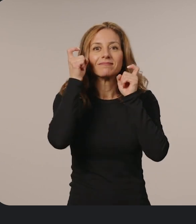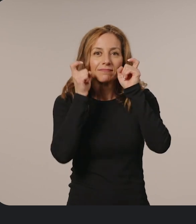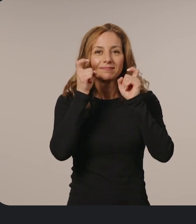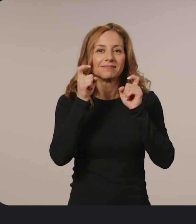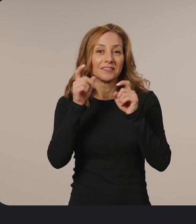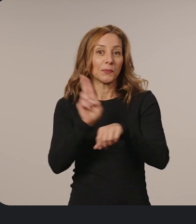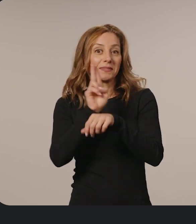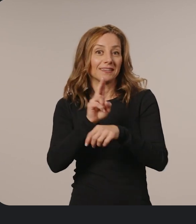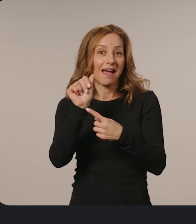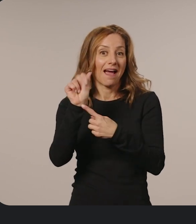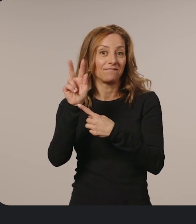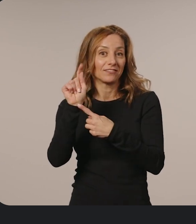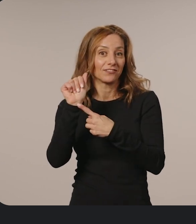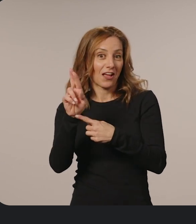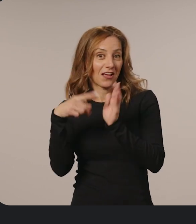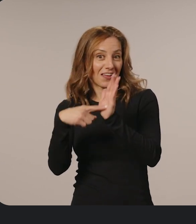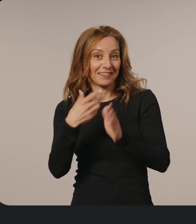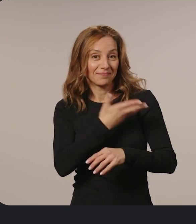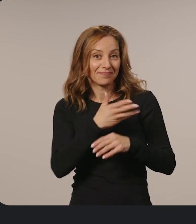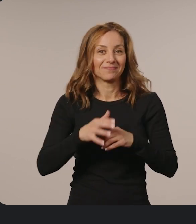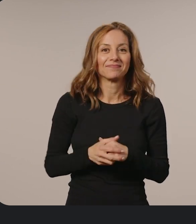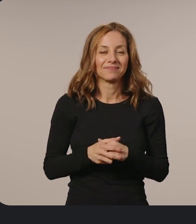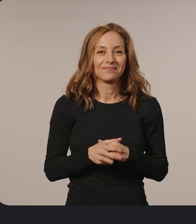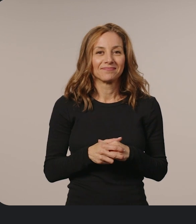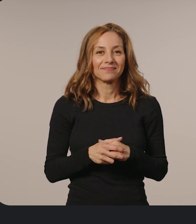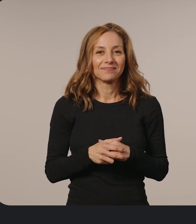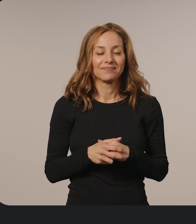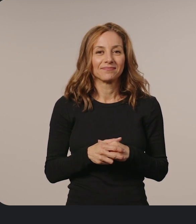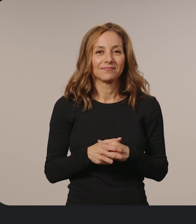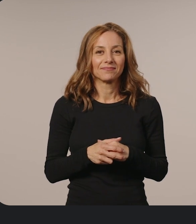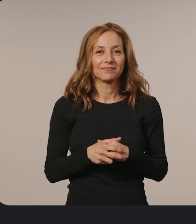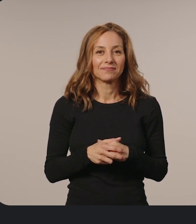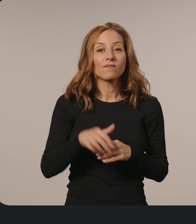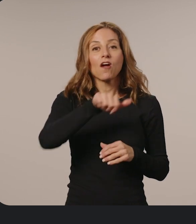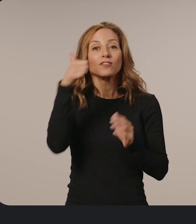facial expressions to use in applications such as driving and avatar.